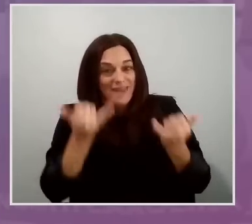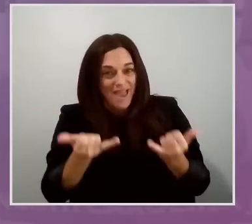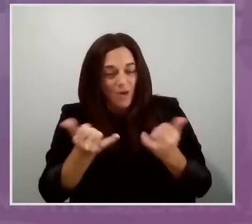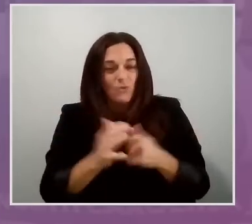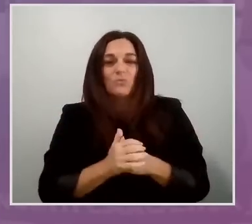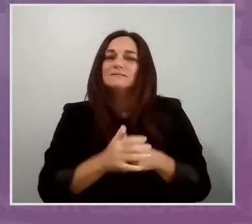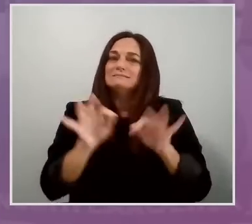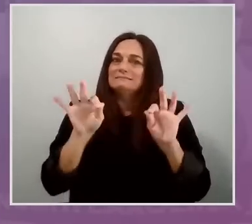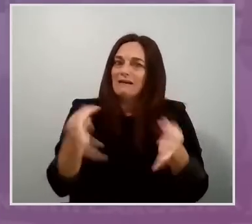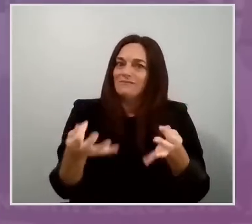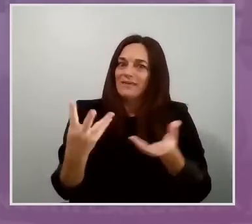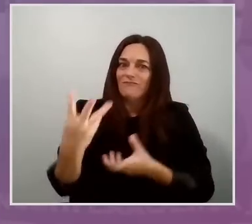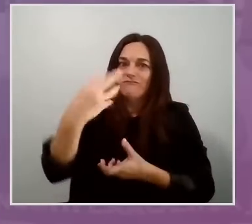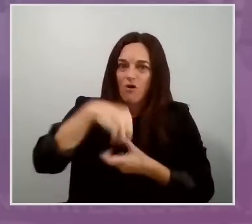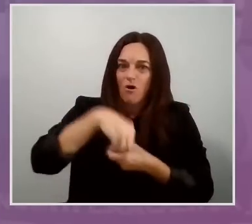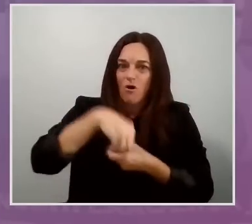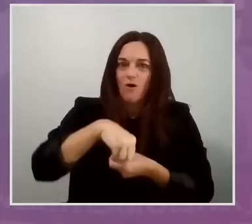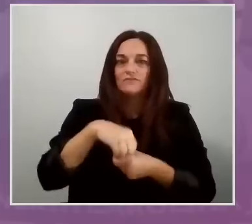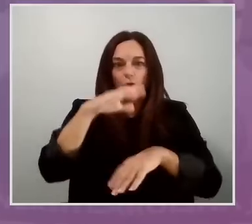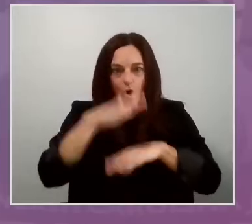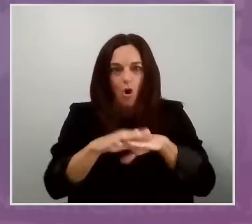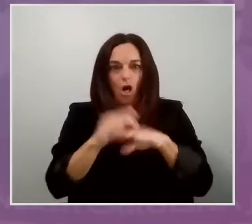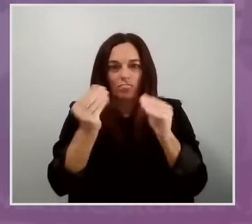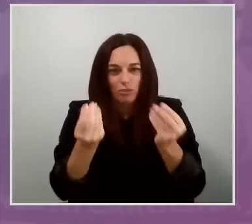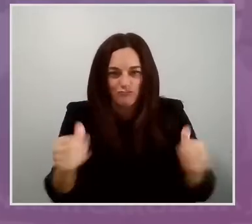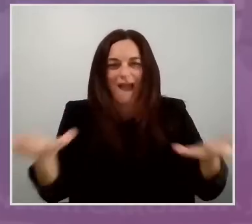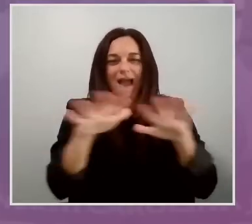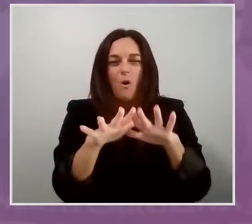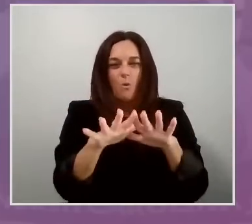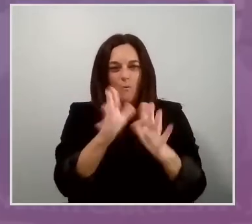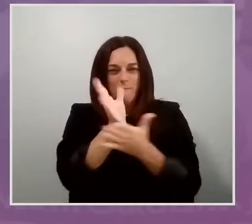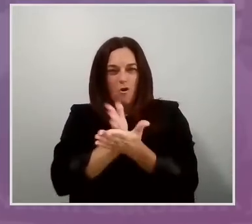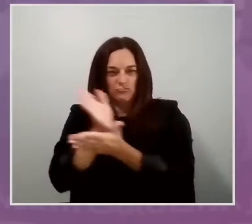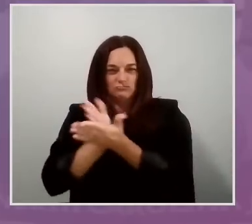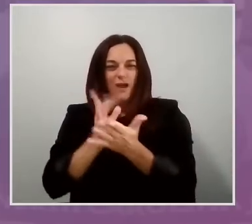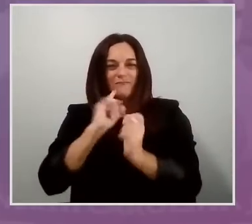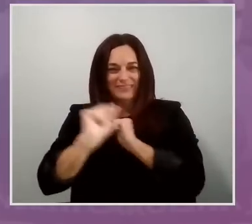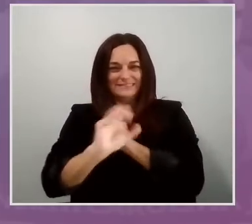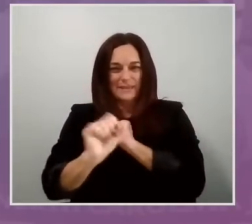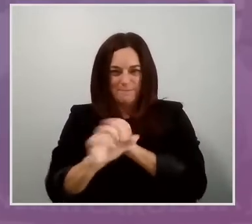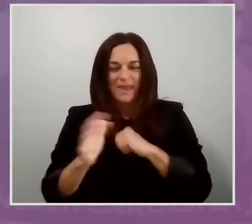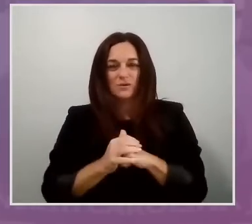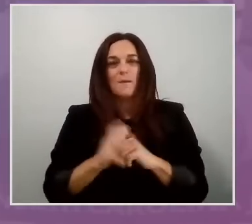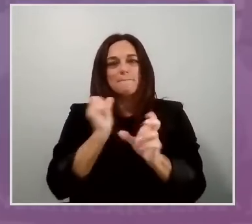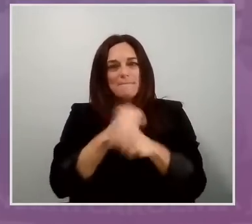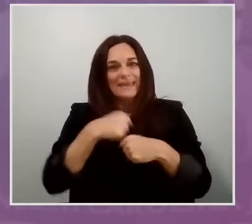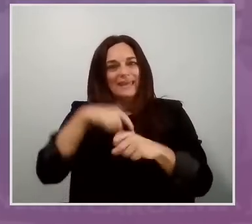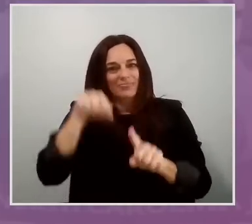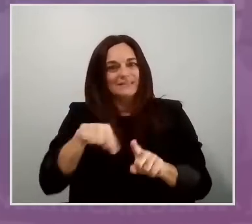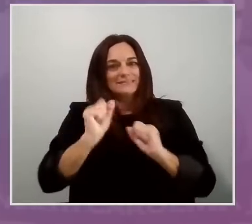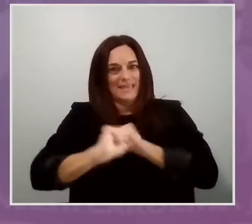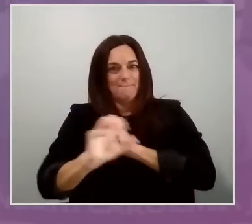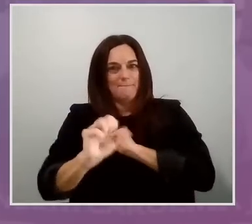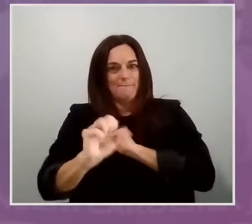AND THANK YOU AGAIN. WE WANT TO WELCOME NOW SOMEONE WHO IS DEFINITELY INVOLVED IN